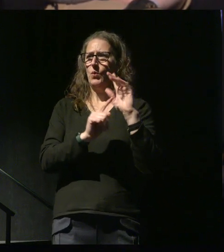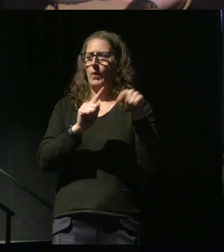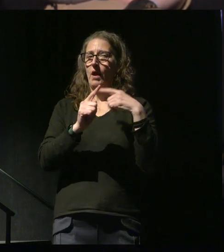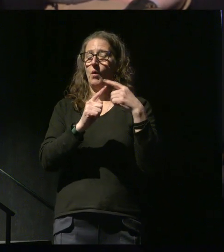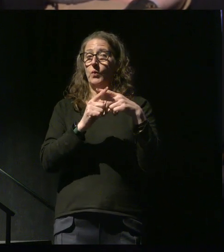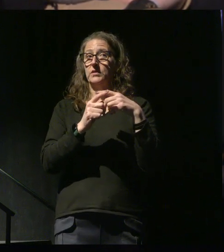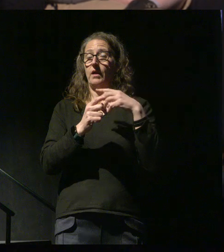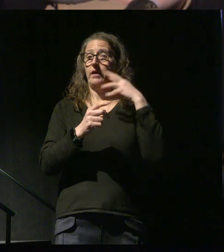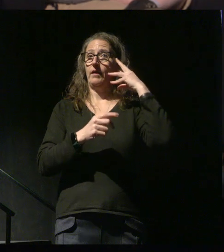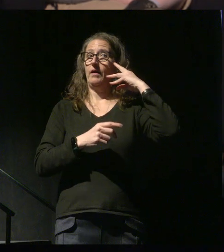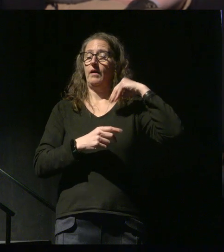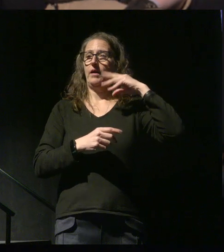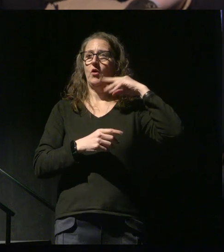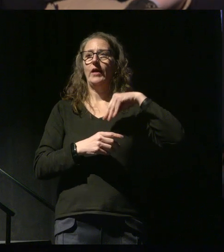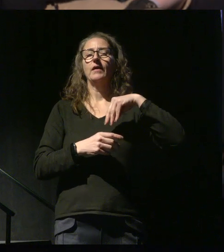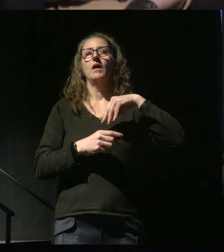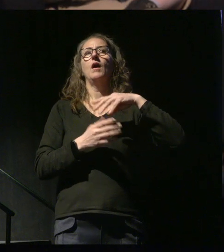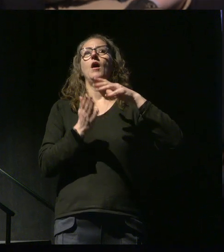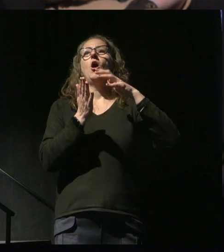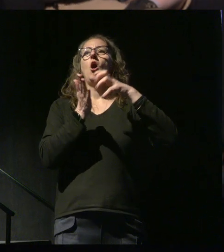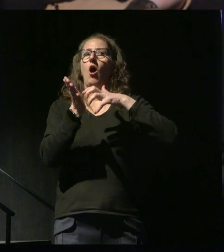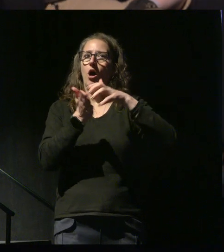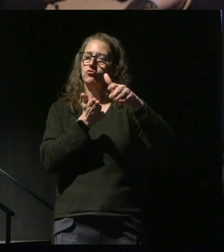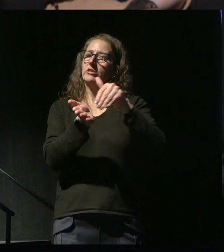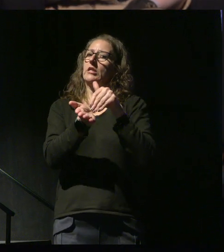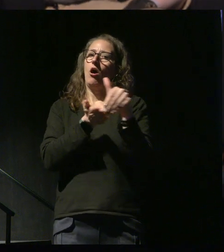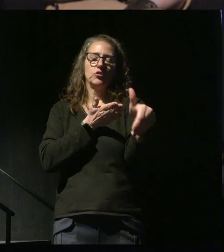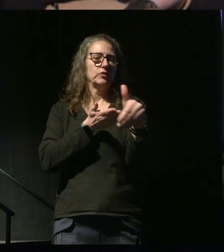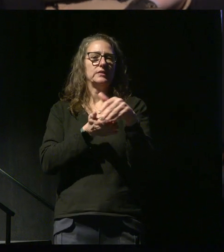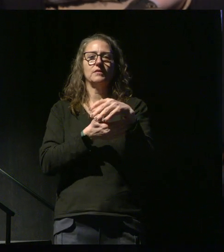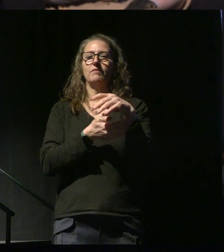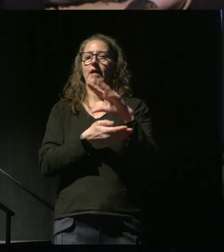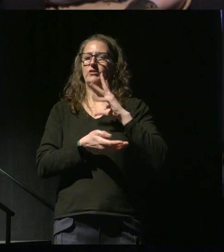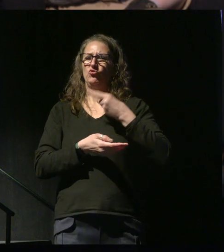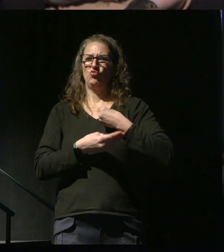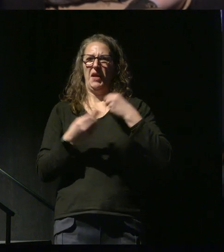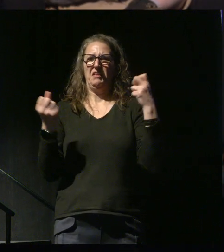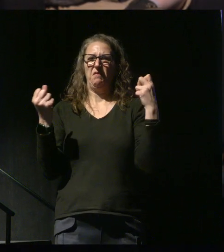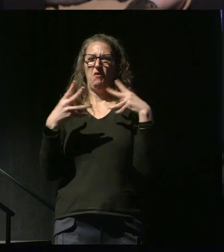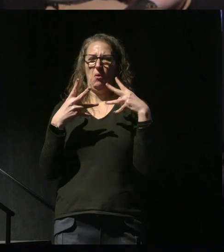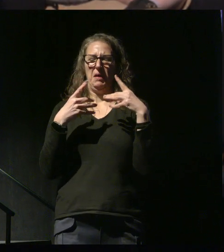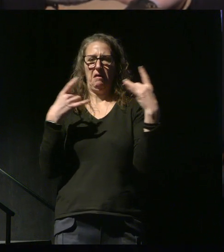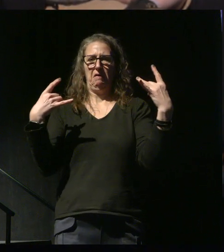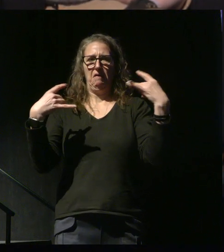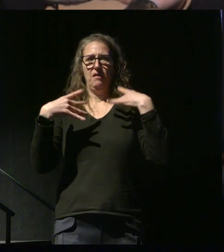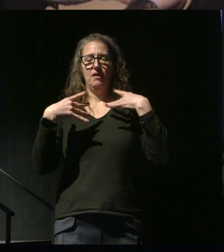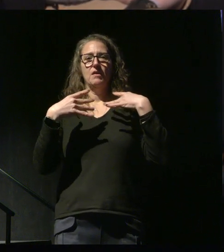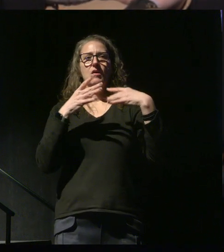comments and messages on my articles on a, you know on a super regular basis.